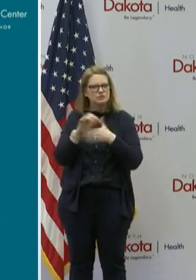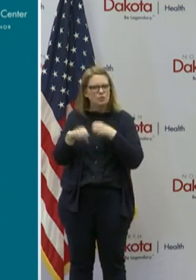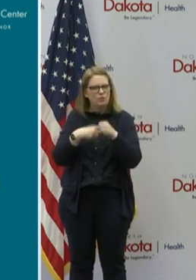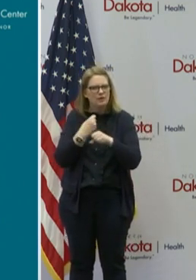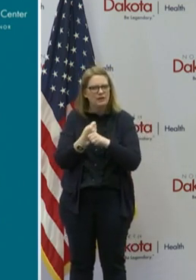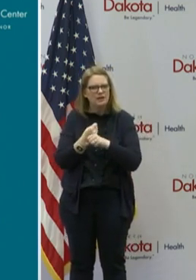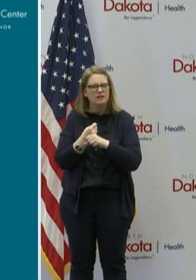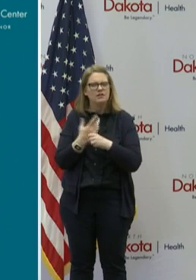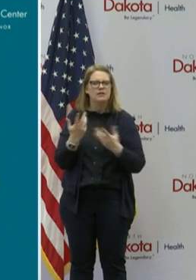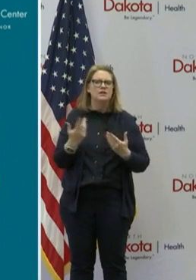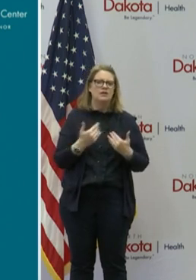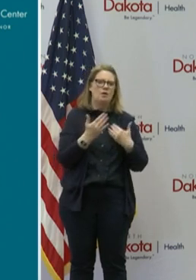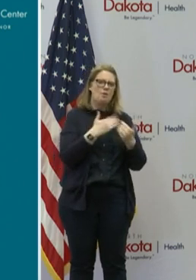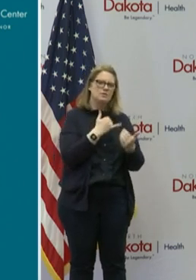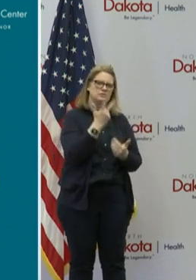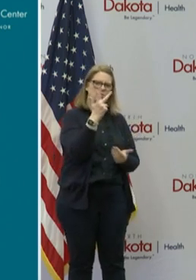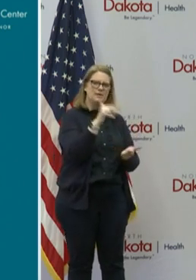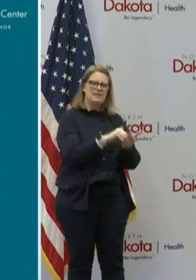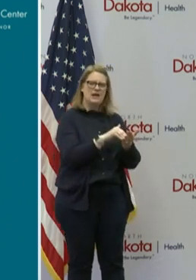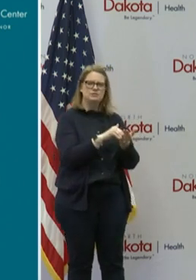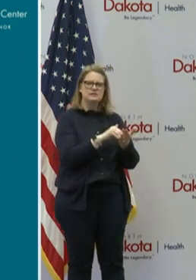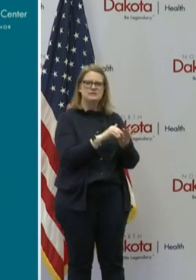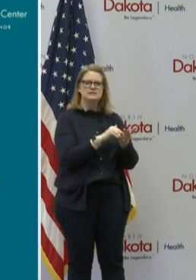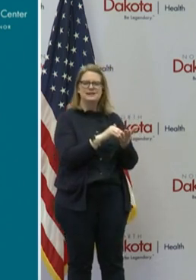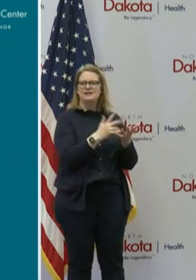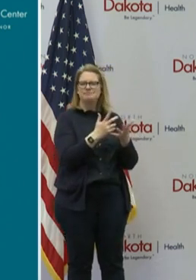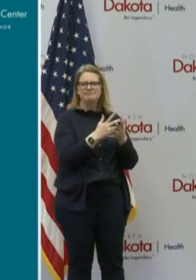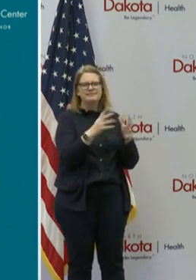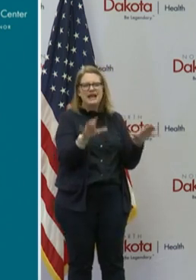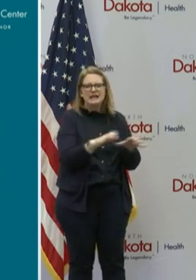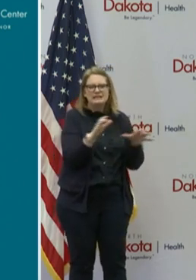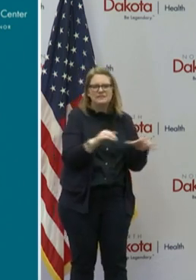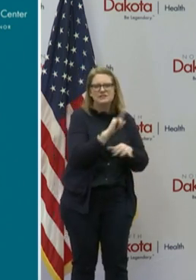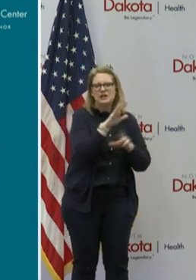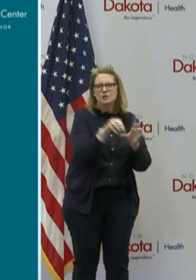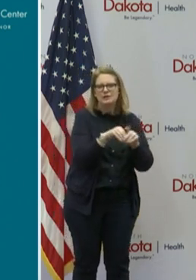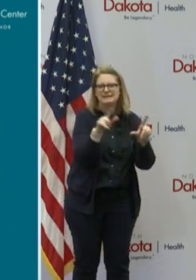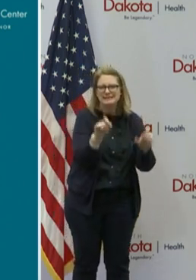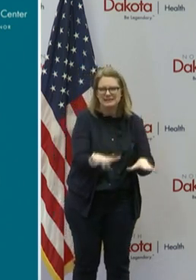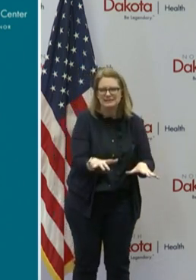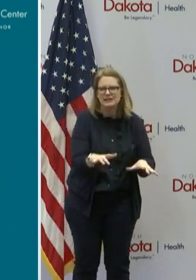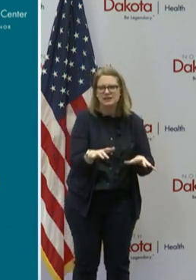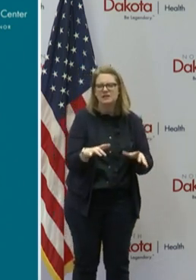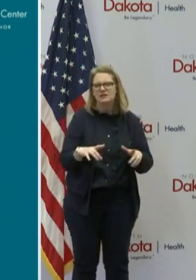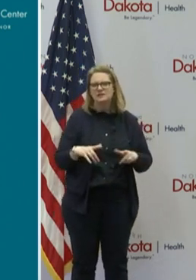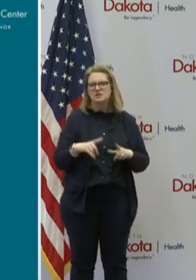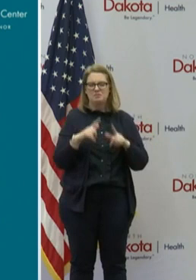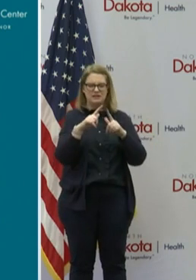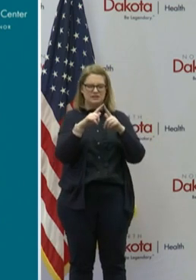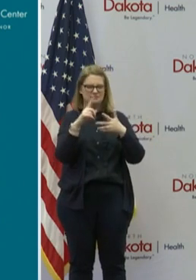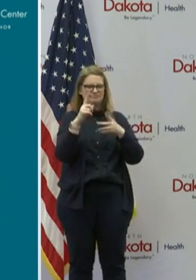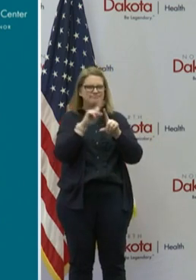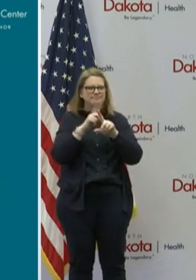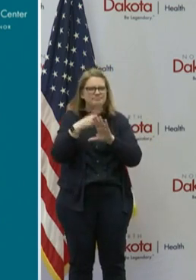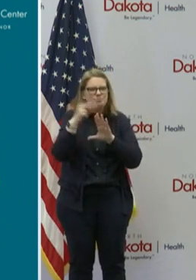BUILDING, WHAT THEY CALLED THE EXTENDED SCHOOL YEAR, 2300, 21ST CENTURY LEARNING PROGRAMS,